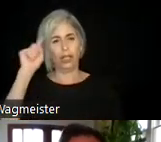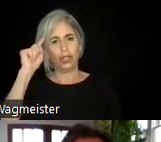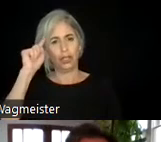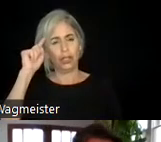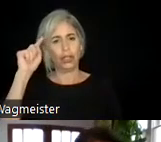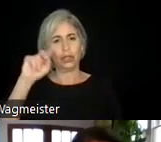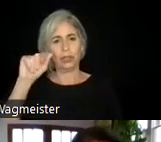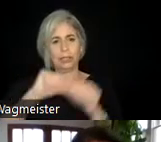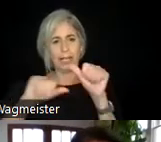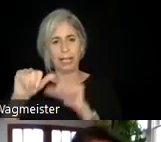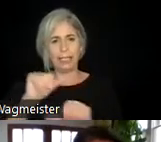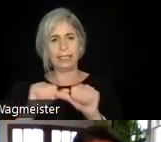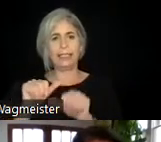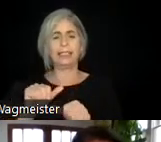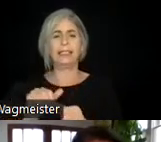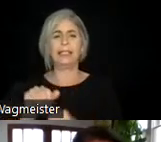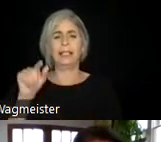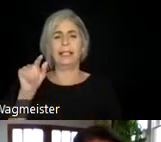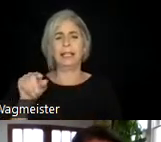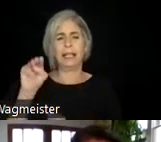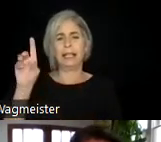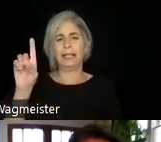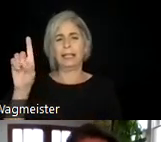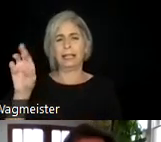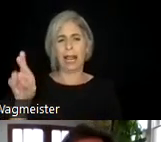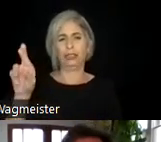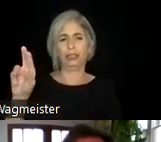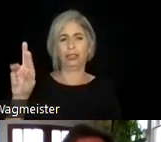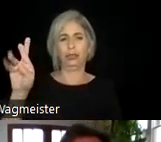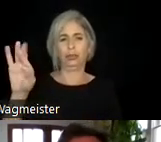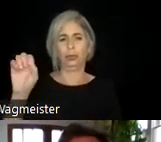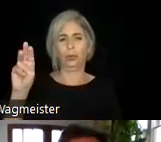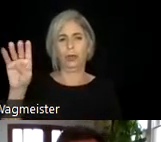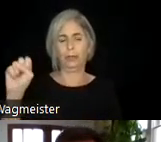. Khara Ramos, the Vice President of